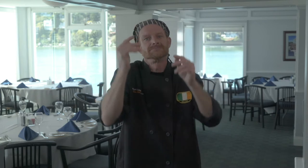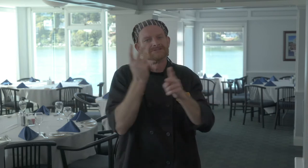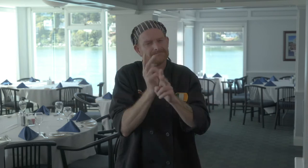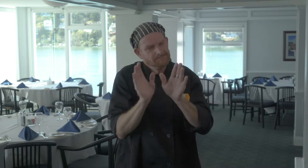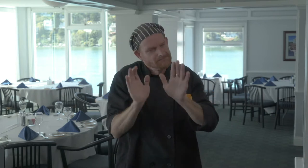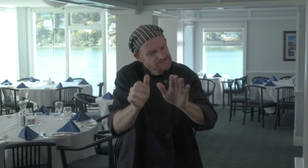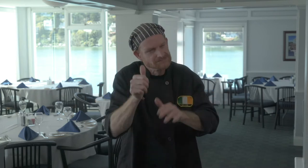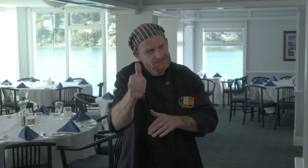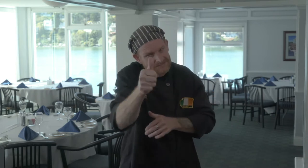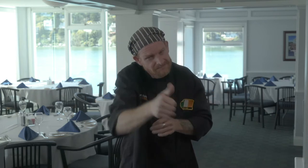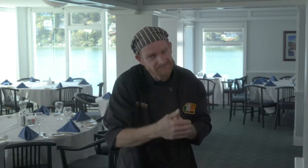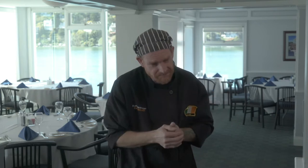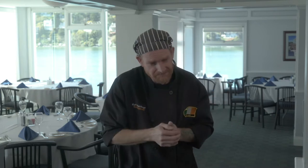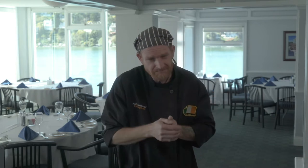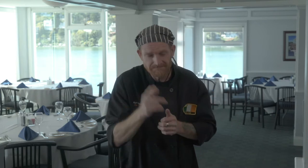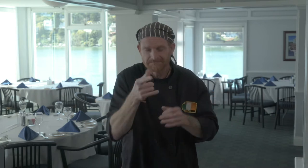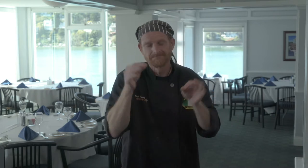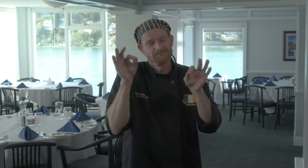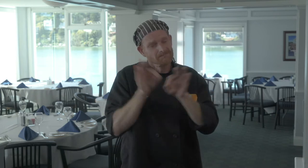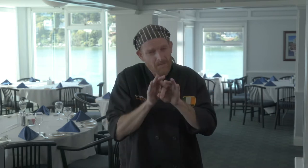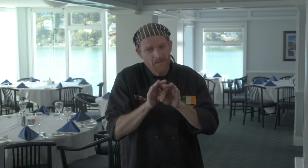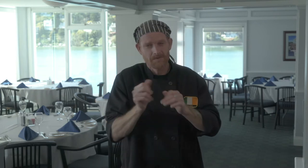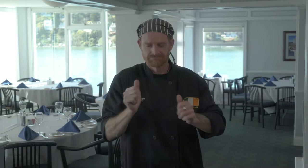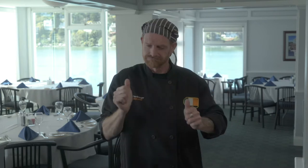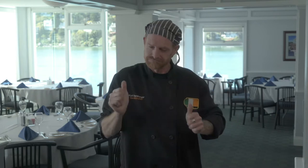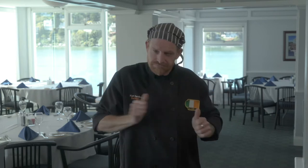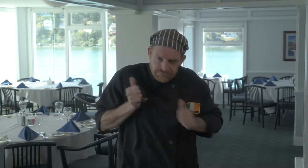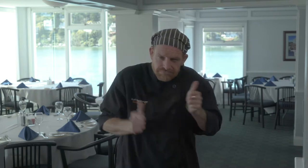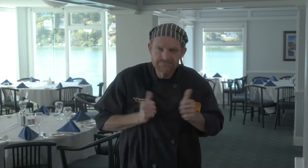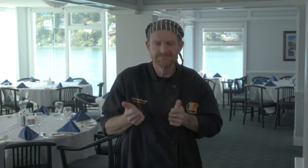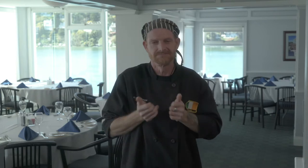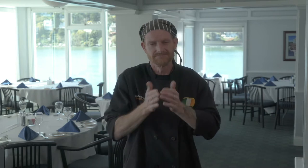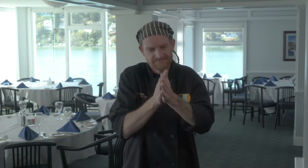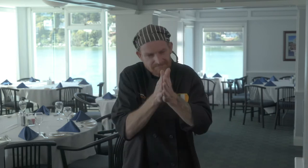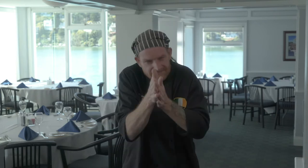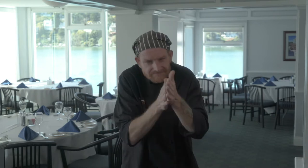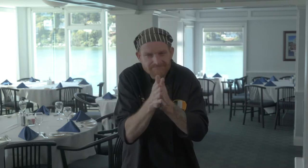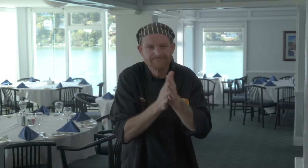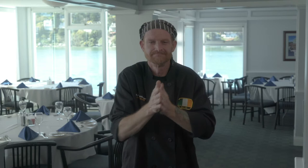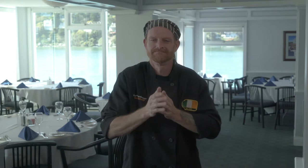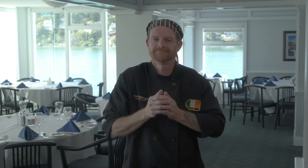So keep pushing yourself. It is important that you are assertive and that you are motivated.